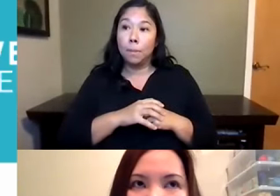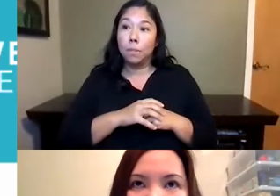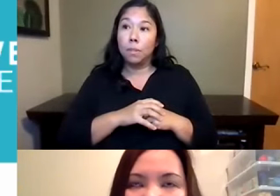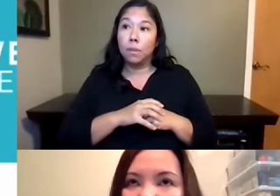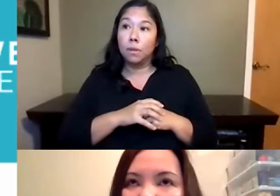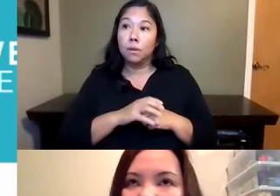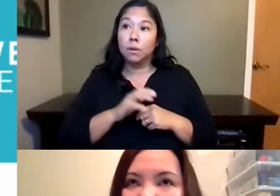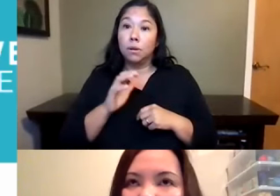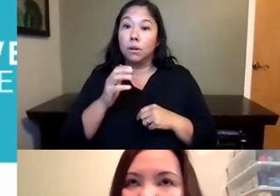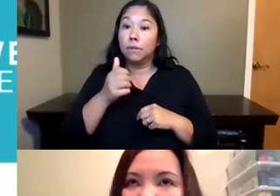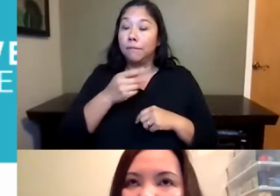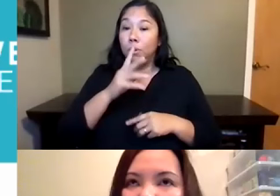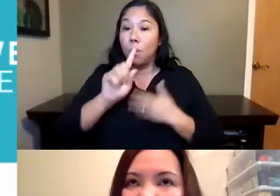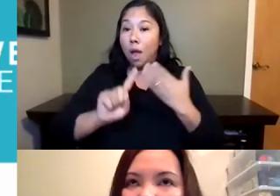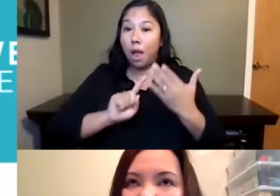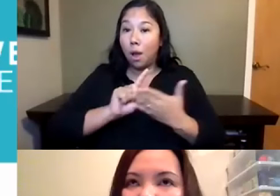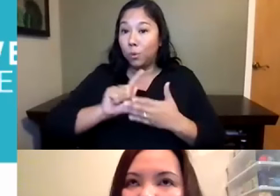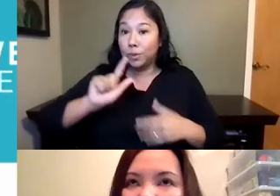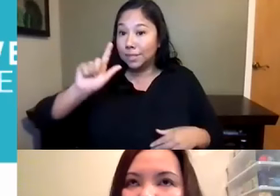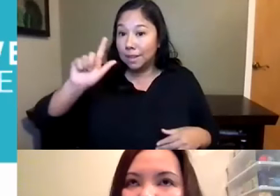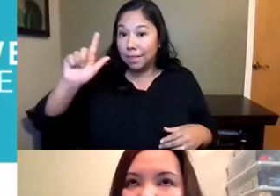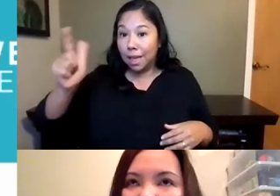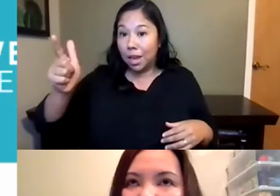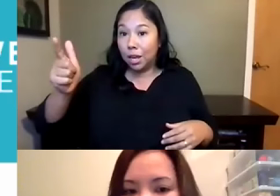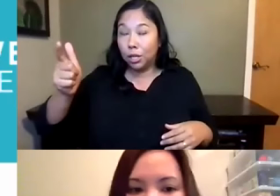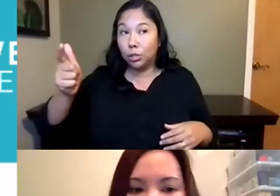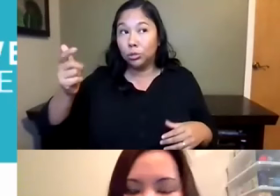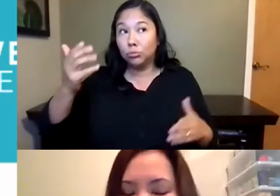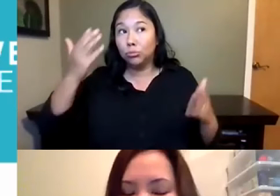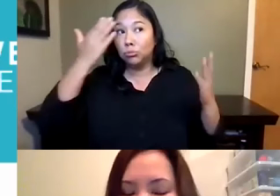A few hours later, you [might not] notice any symptoms or anything like that, but